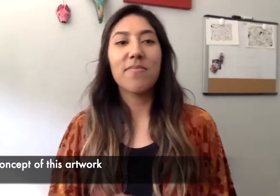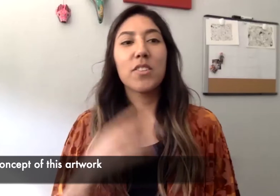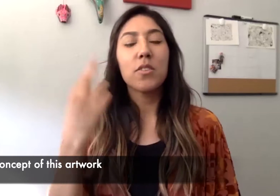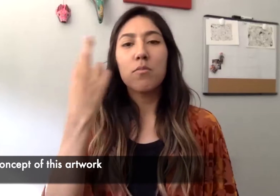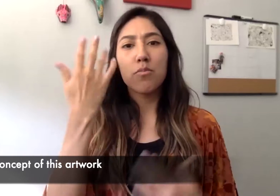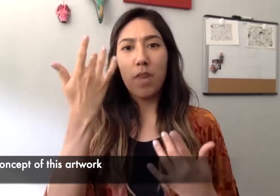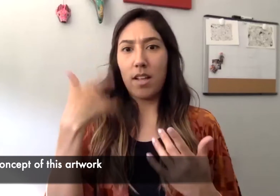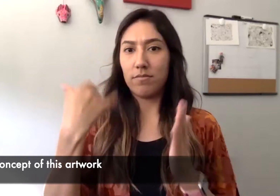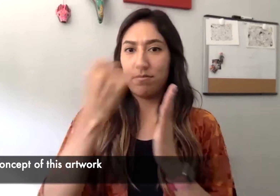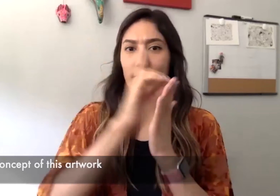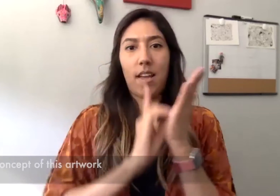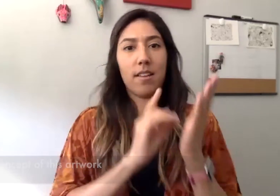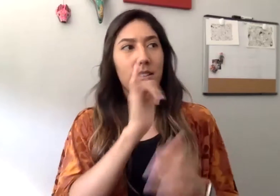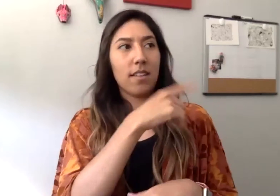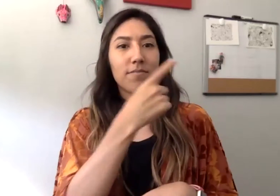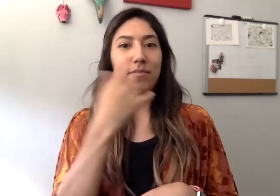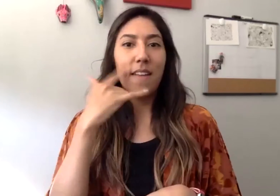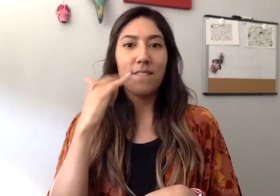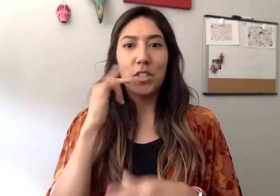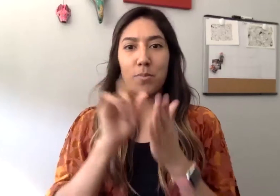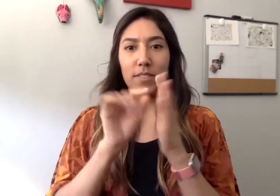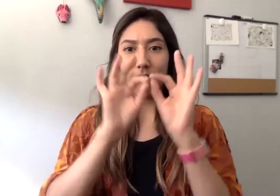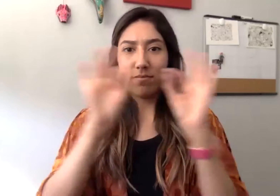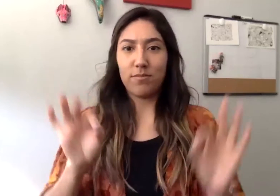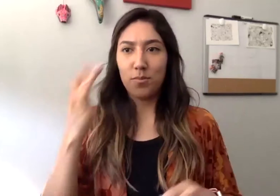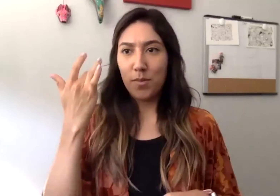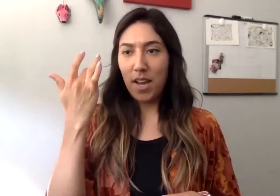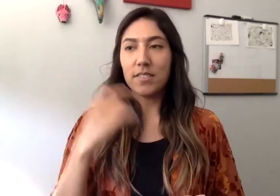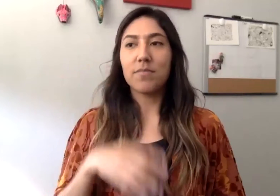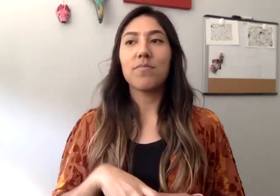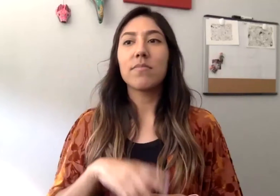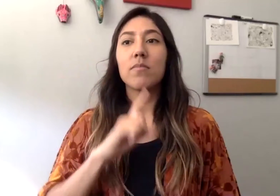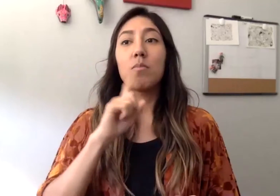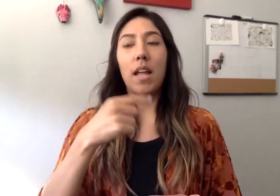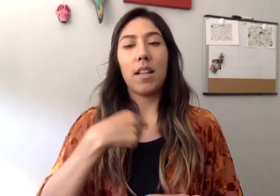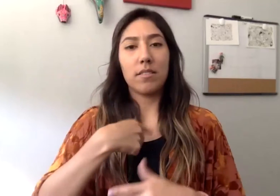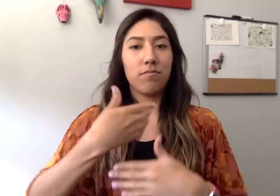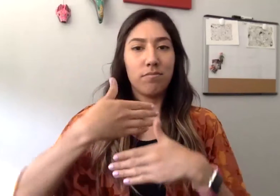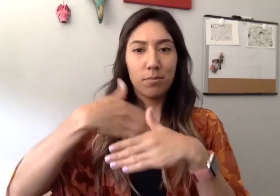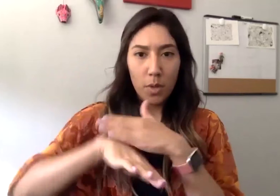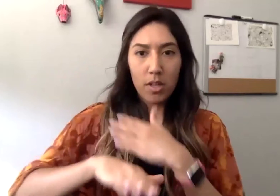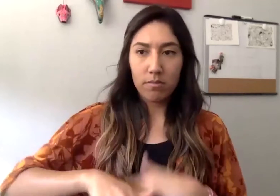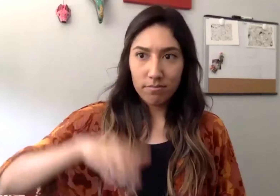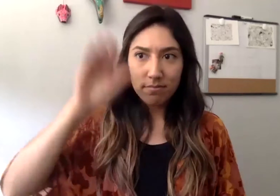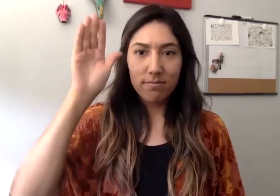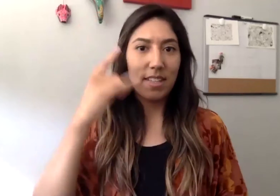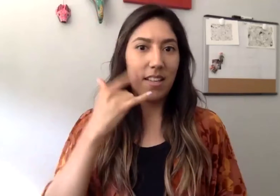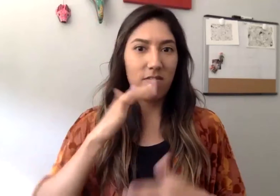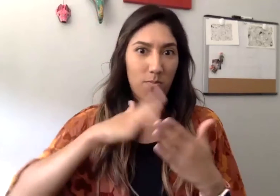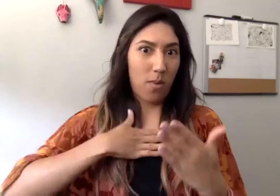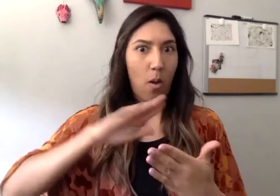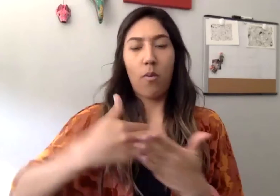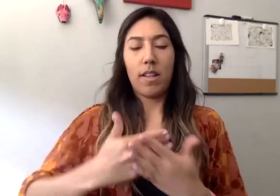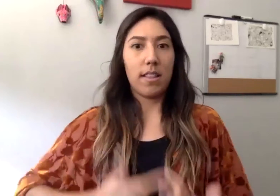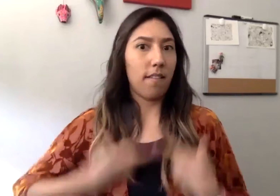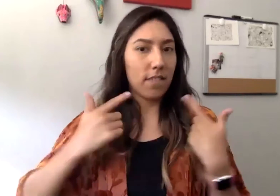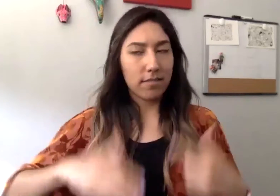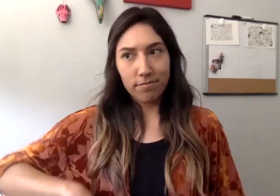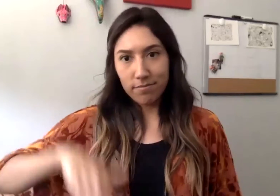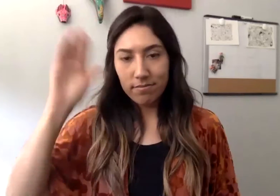As you can see the concept of my california poppies piece which was just shown was largely based on my being born and